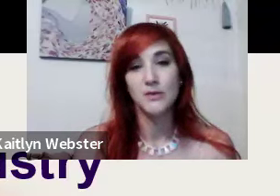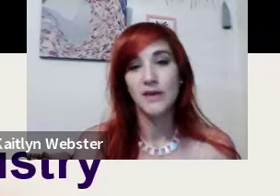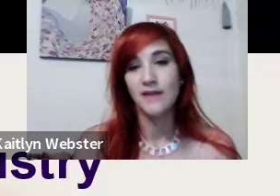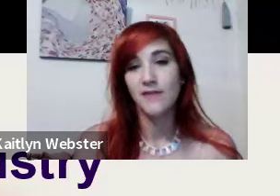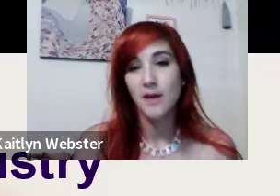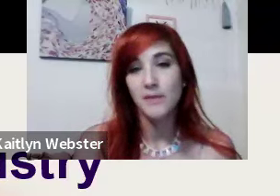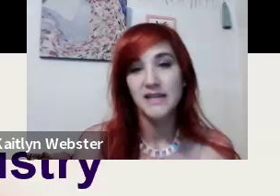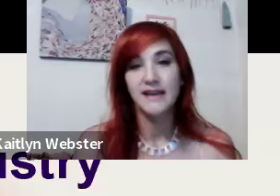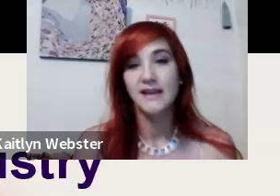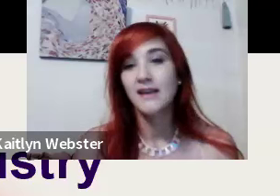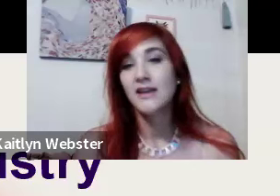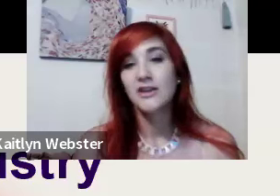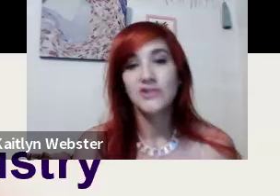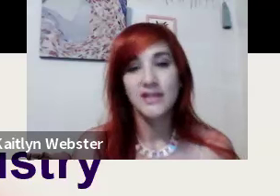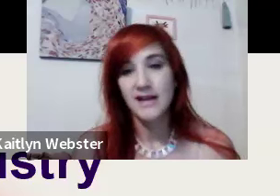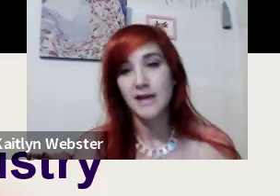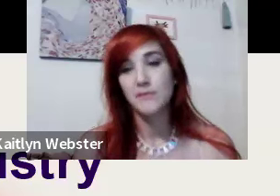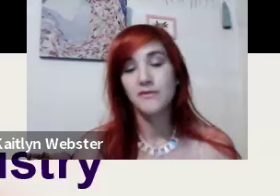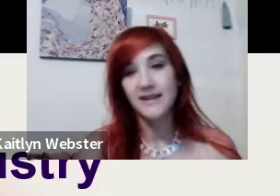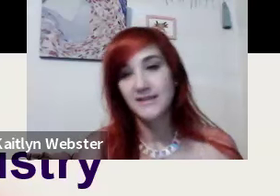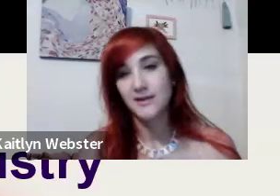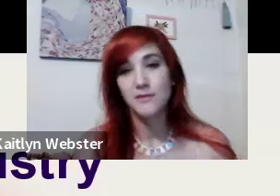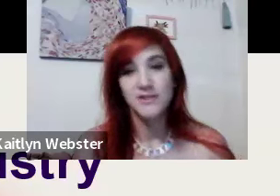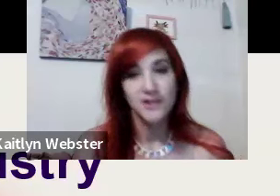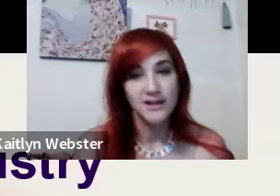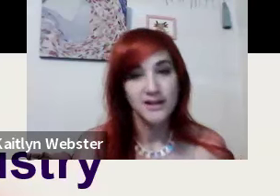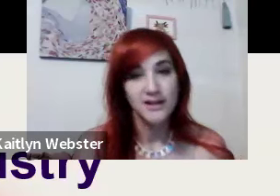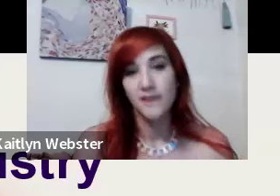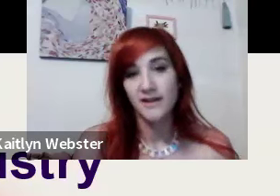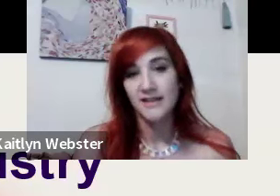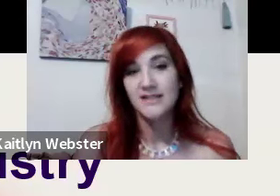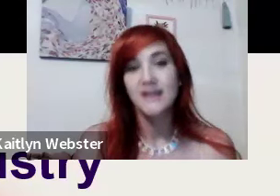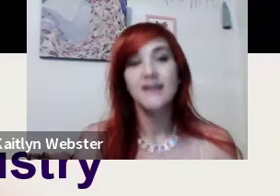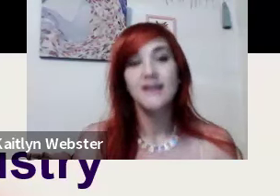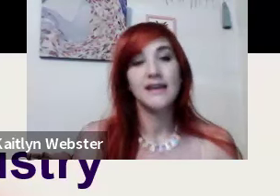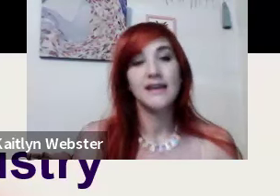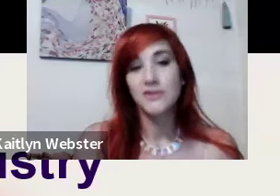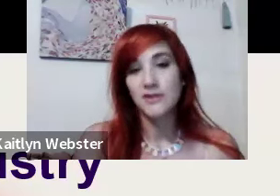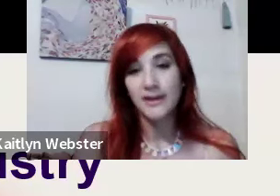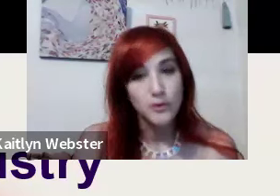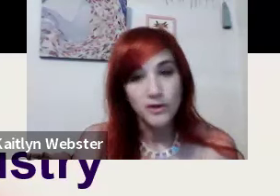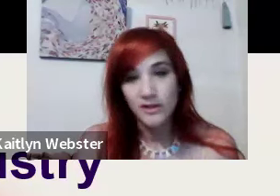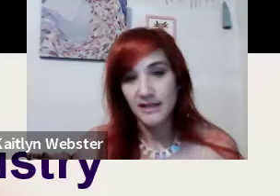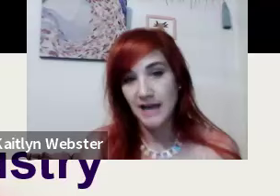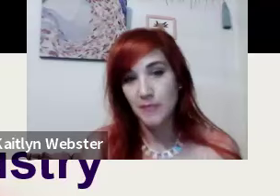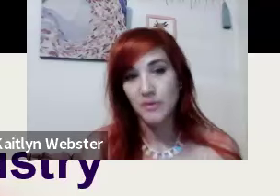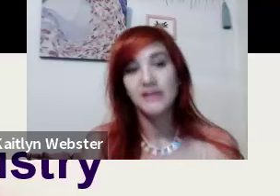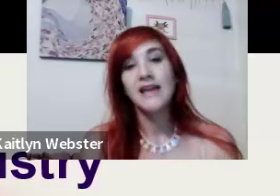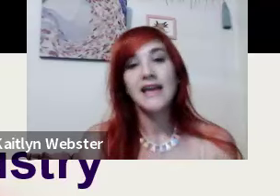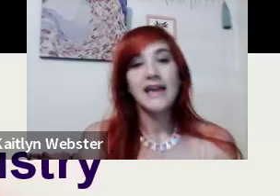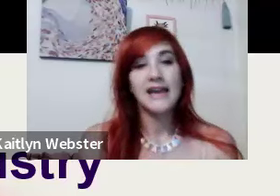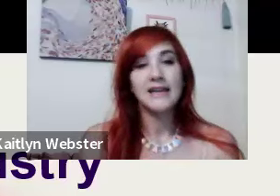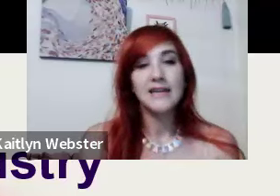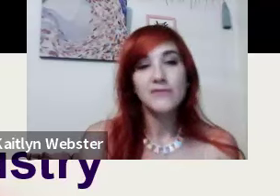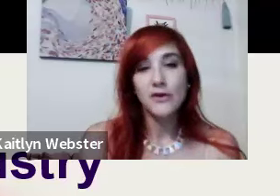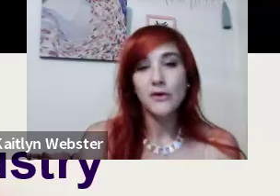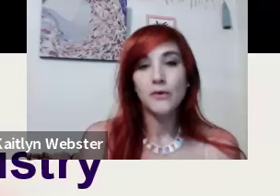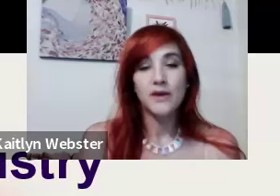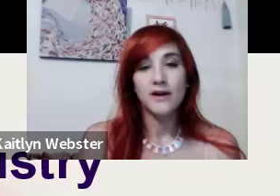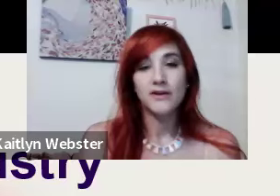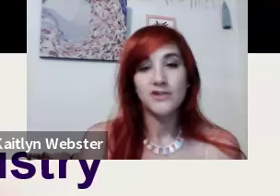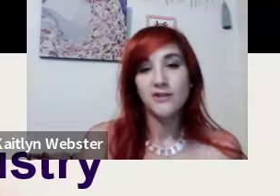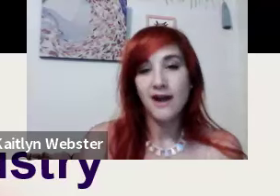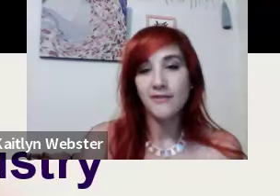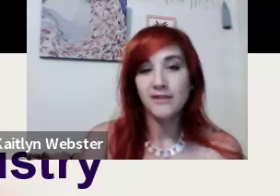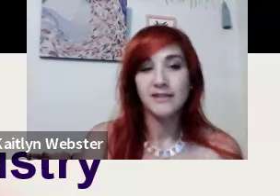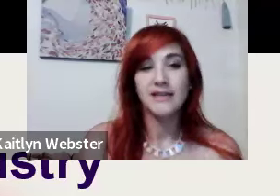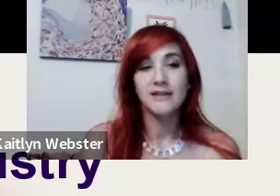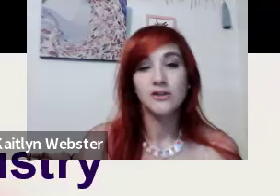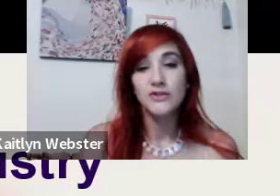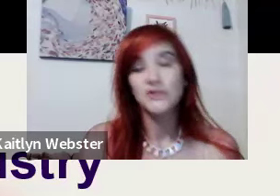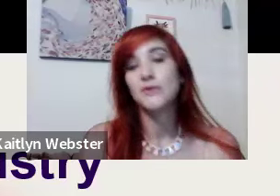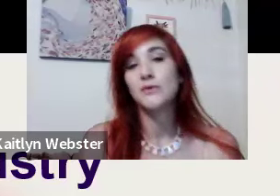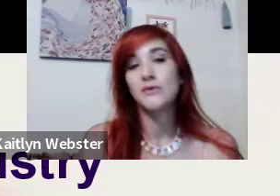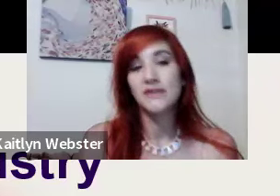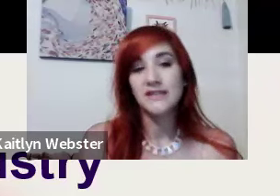so we have like, Google and Apple and Pfizer and even though we're geographically close to this